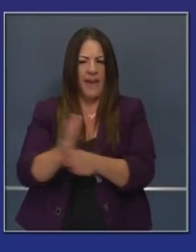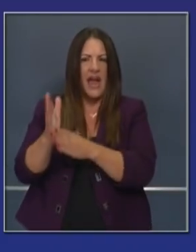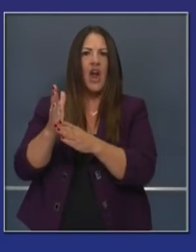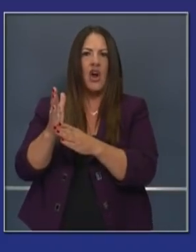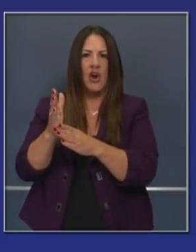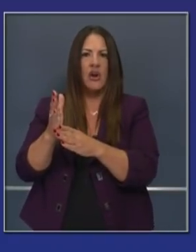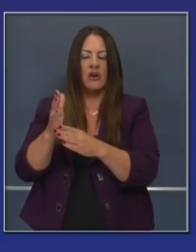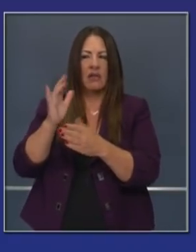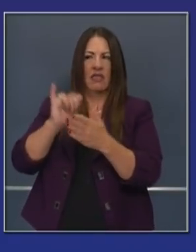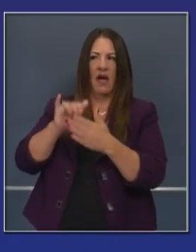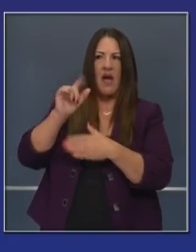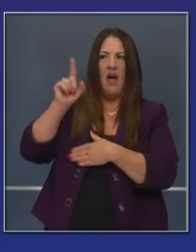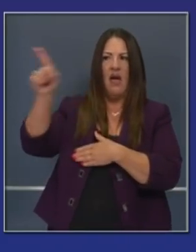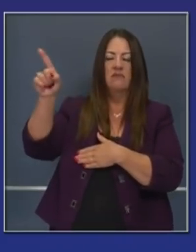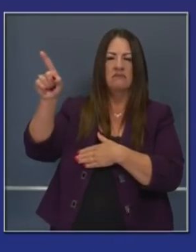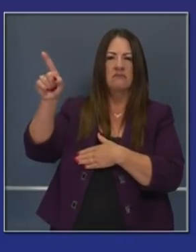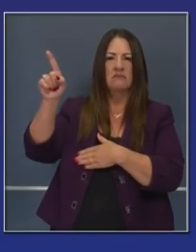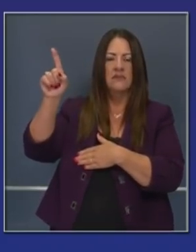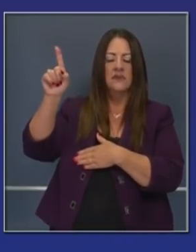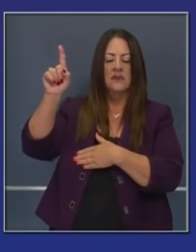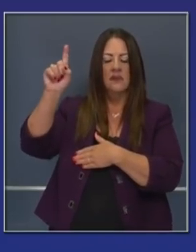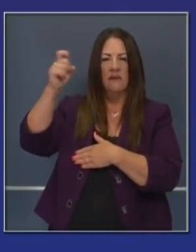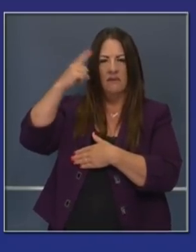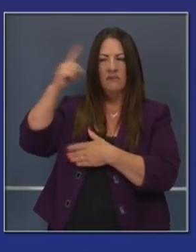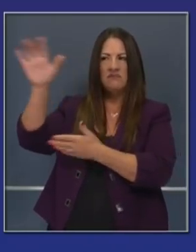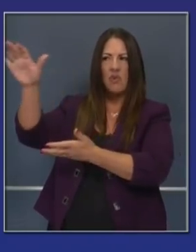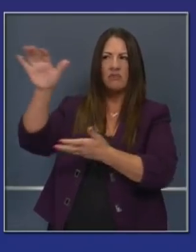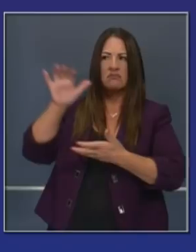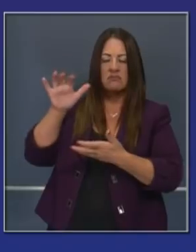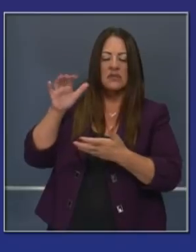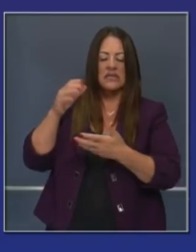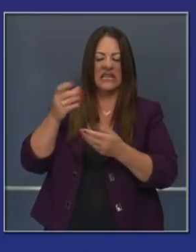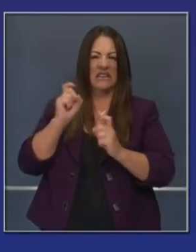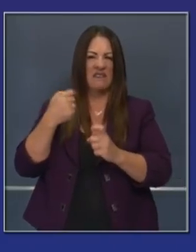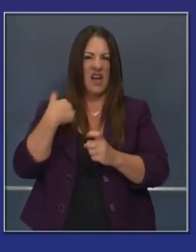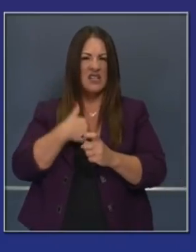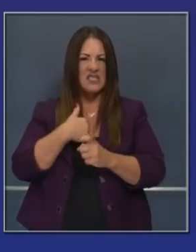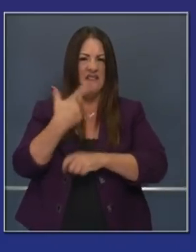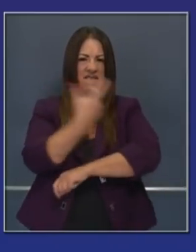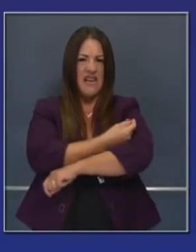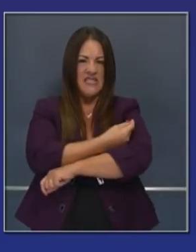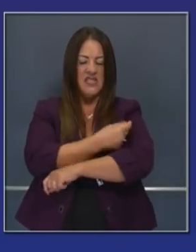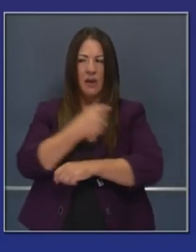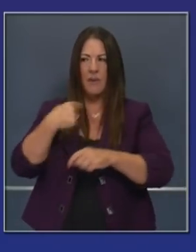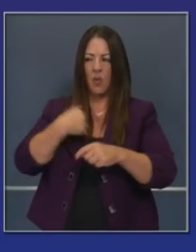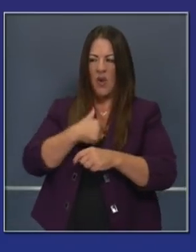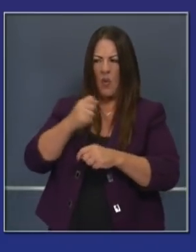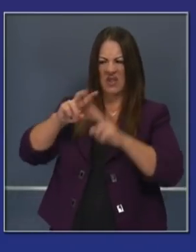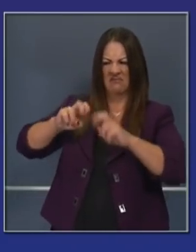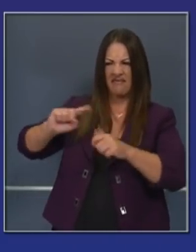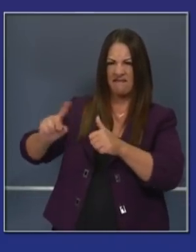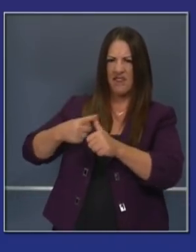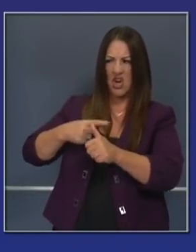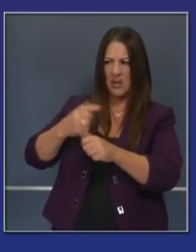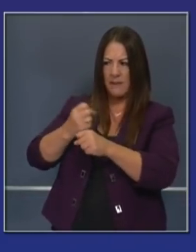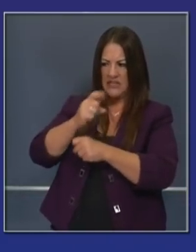VERY DIFFICULT TIME. AGAIN ALL OF US ARE PREPARING FOR THE DISTRIBUTION OF THESE